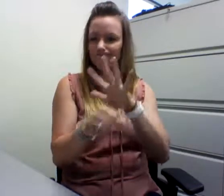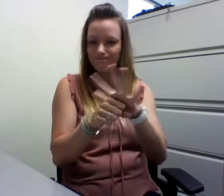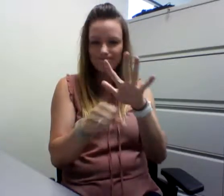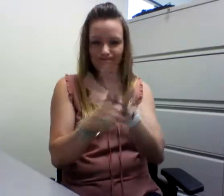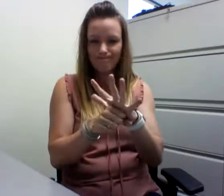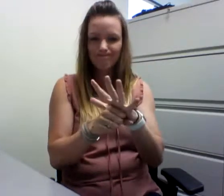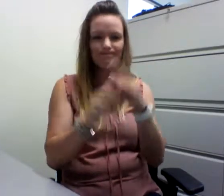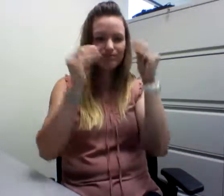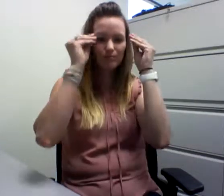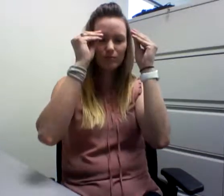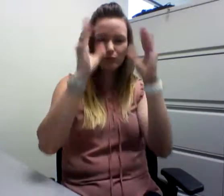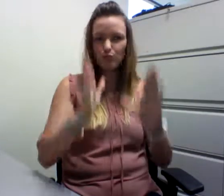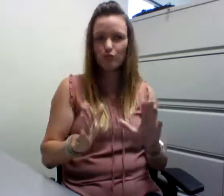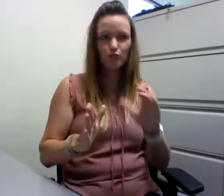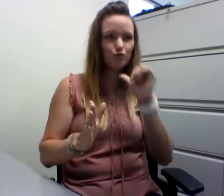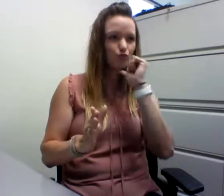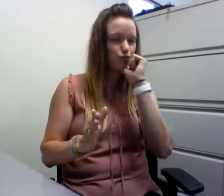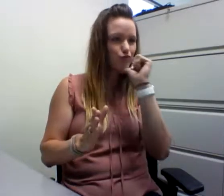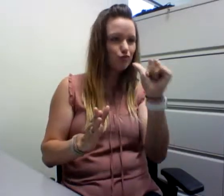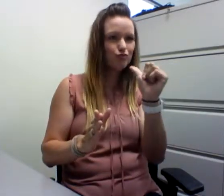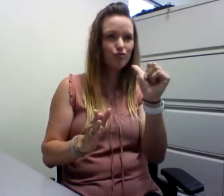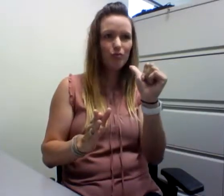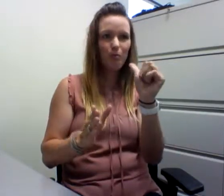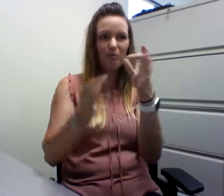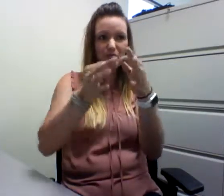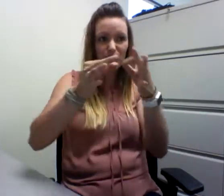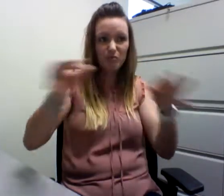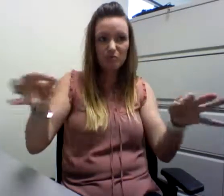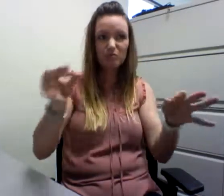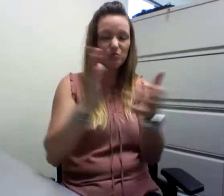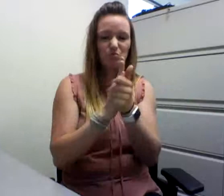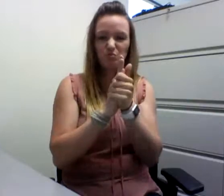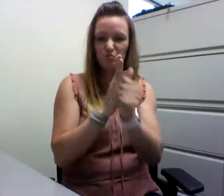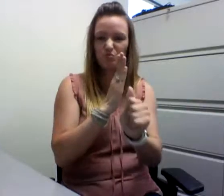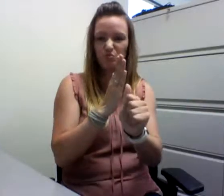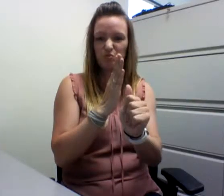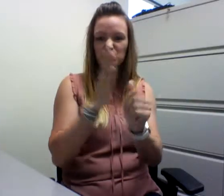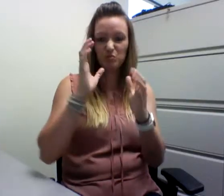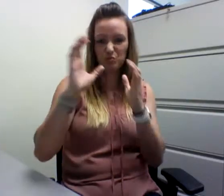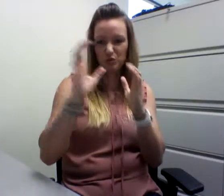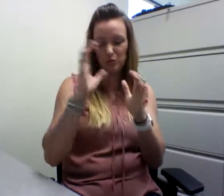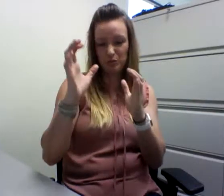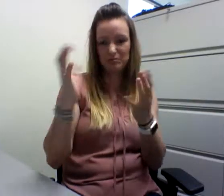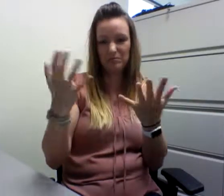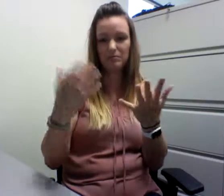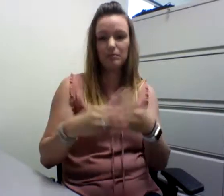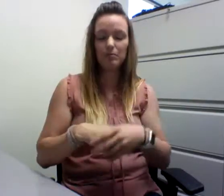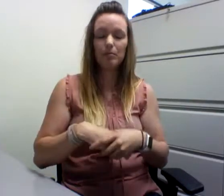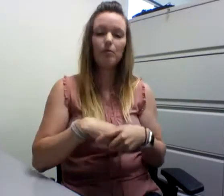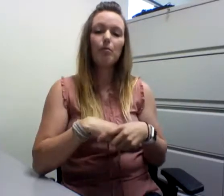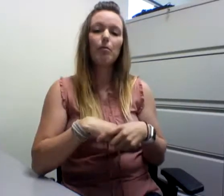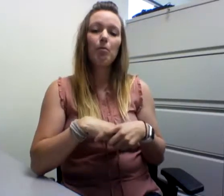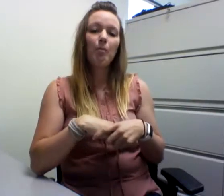not appropriate education, teachers do not understand the language or culture not fluent in communication